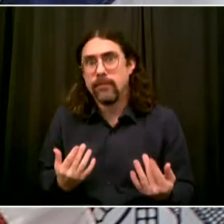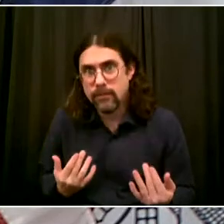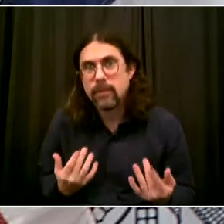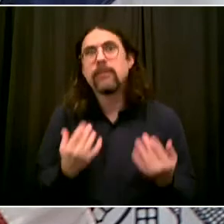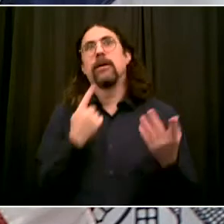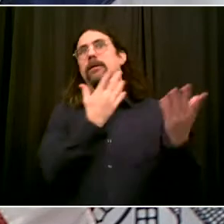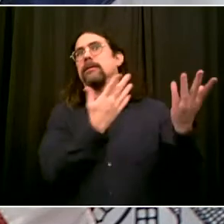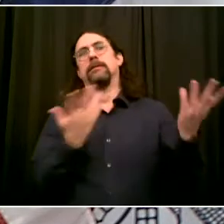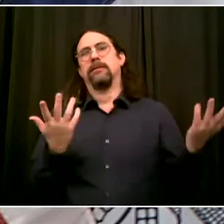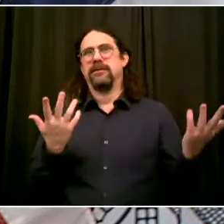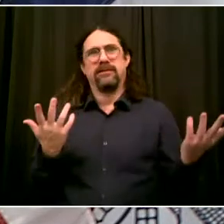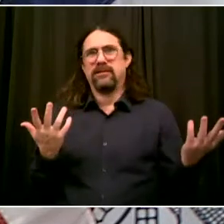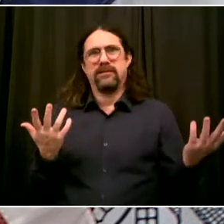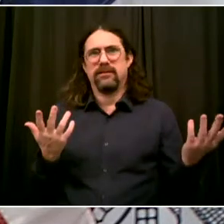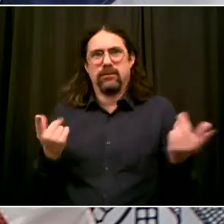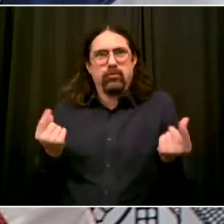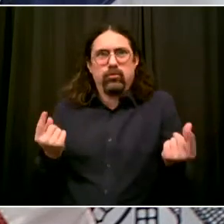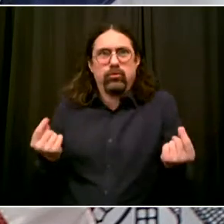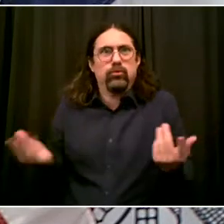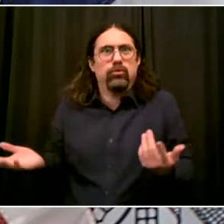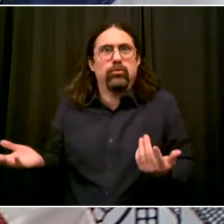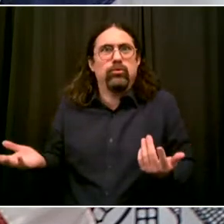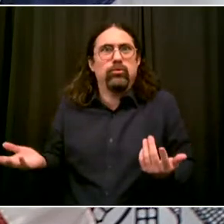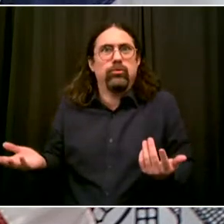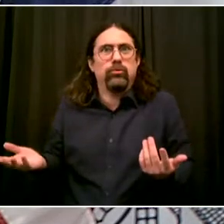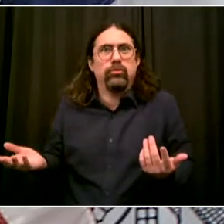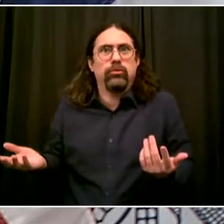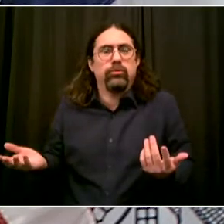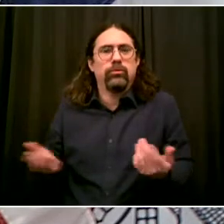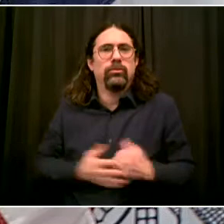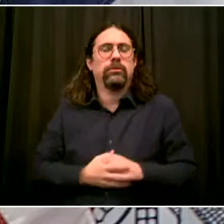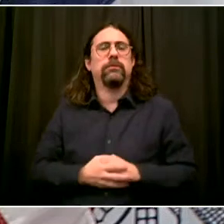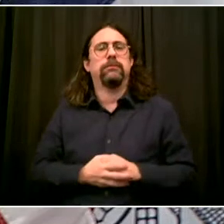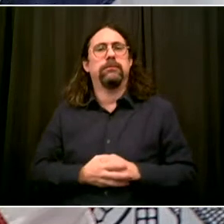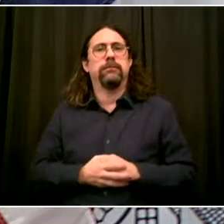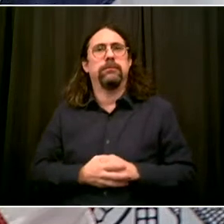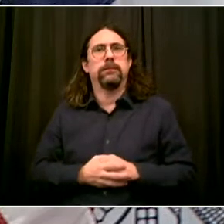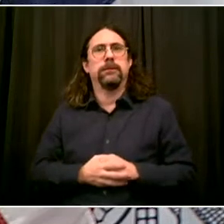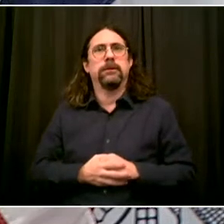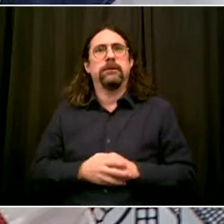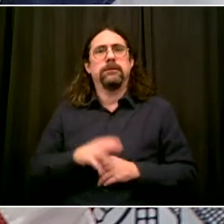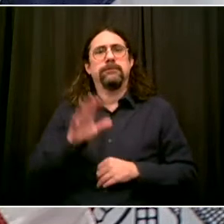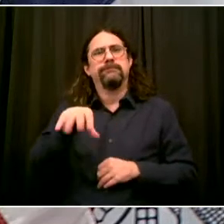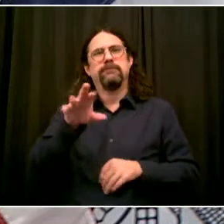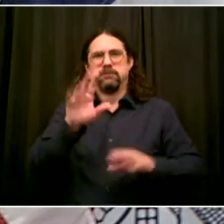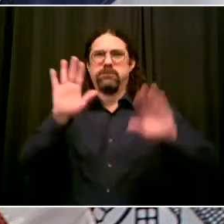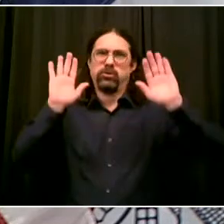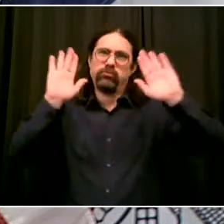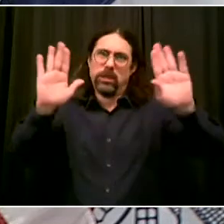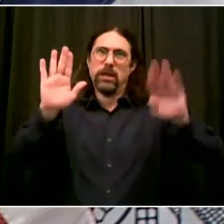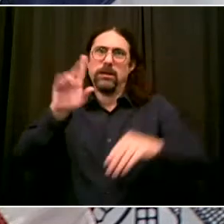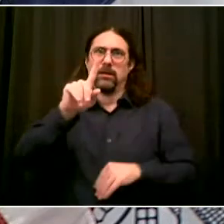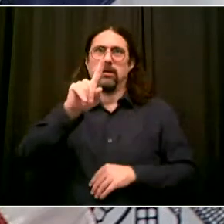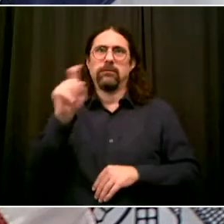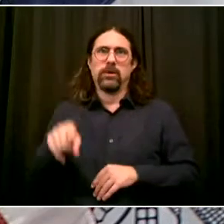NEED? SUCH A POWERFUL QQUESTION. I HAVE TO SAY, I DON'T THININK ANYTHINING REPLACES THE